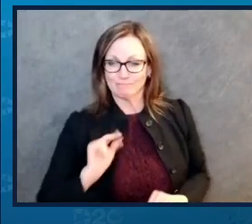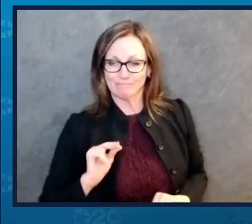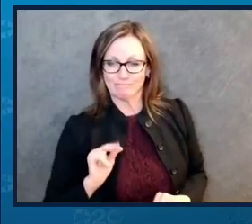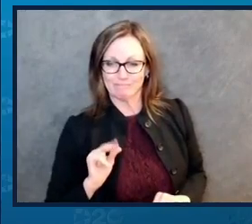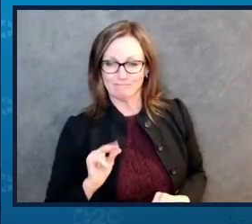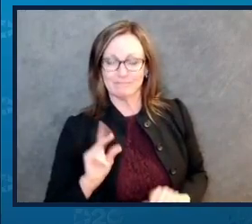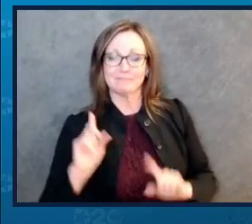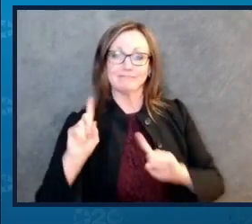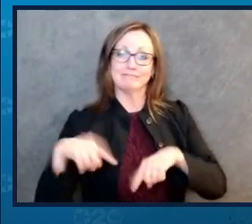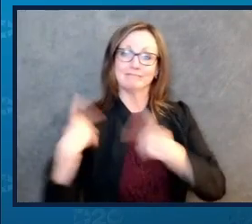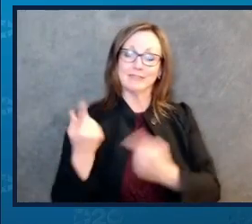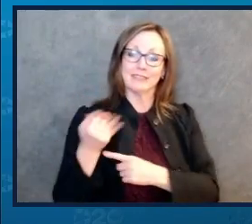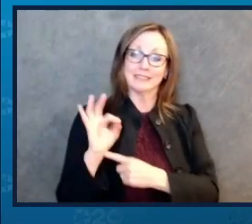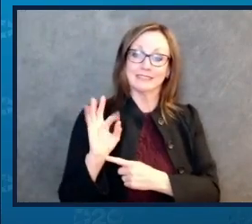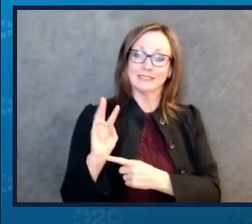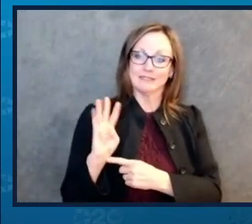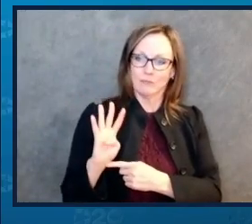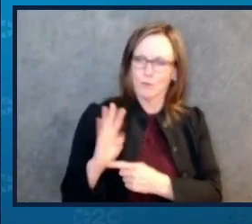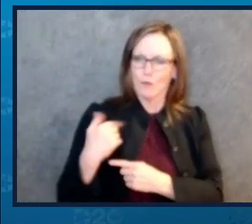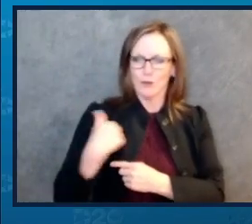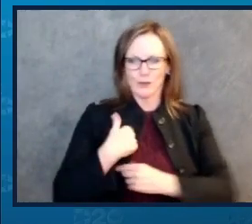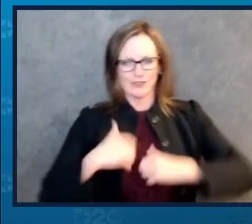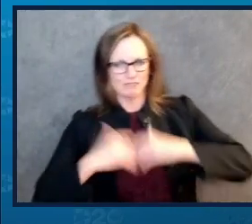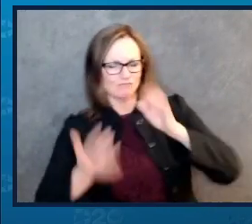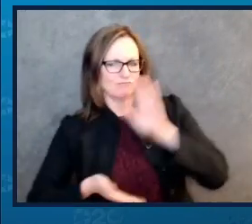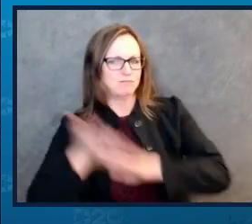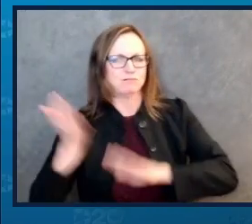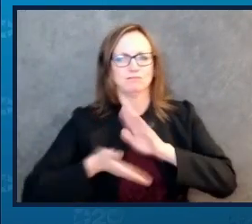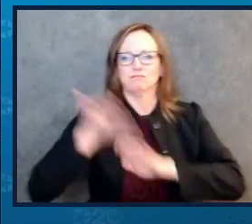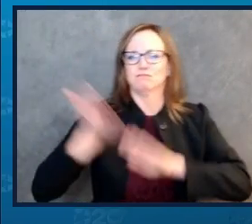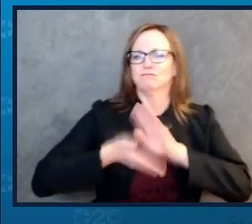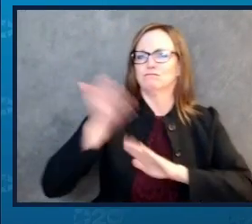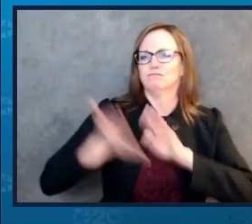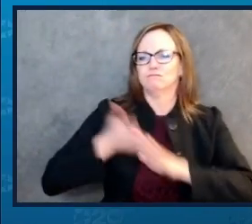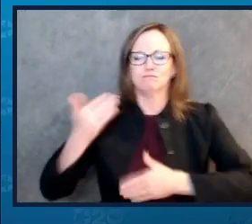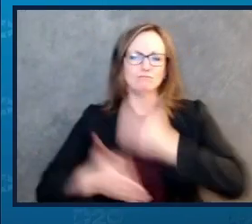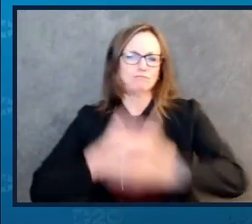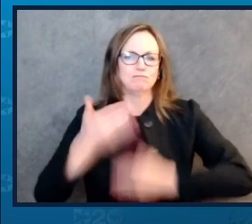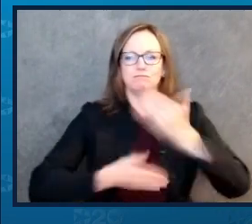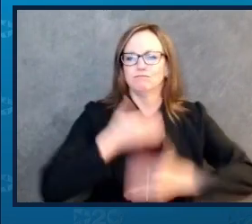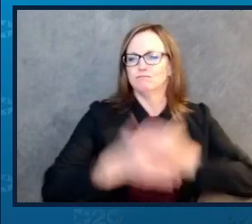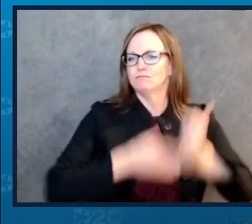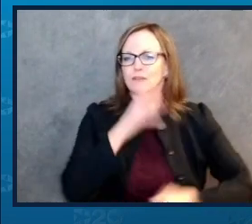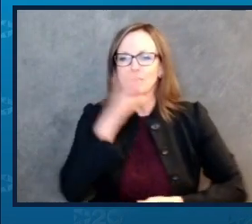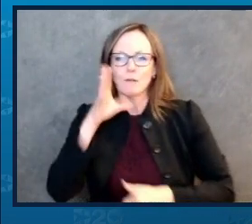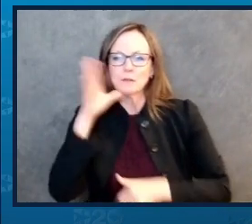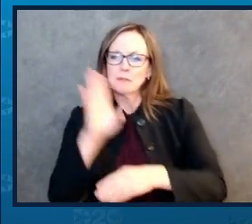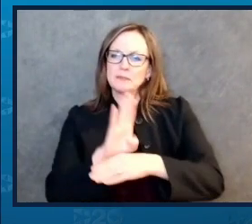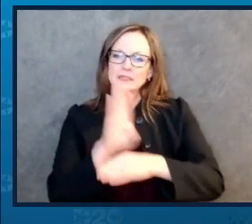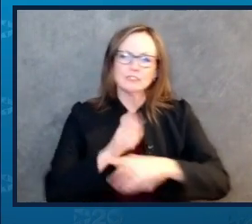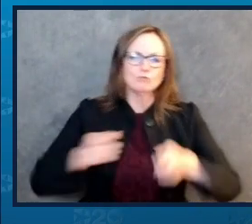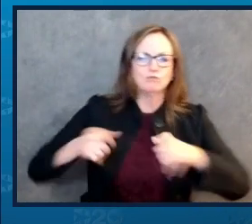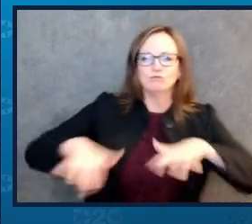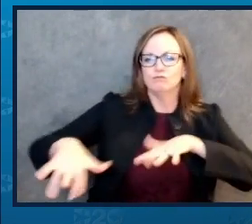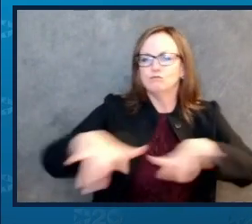CHINA HAVE BEEN HORRIBLE. PART OF THE LANGUAGE IN THE HE'LL DEAL SAID THE CHINA DOES